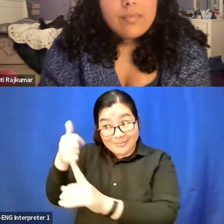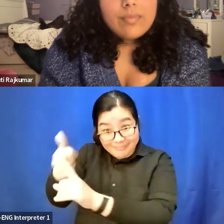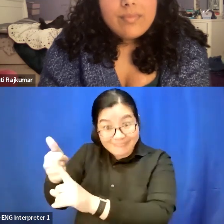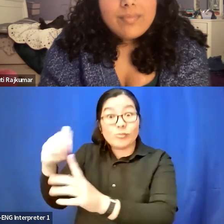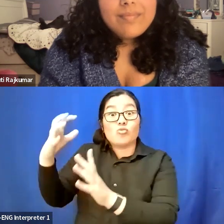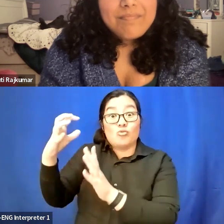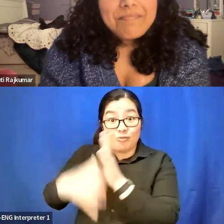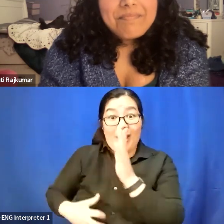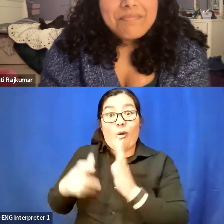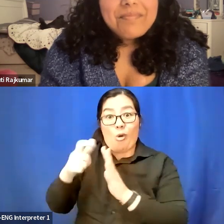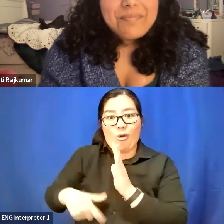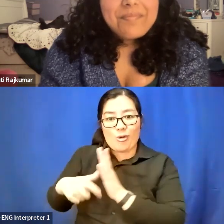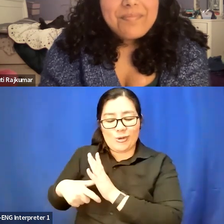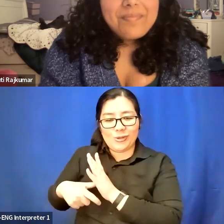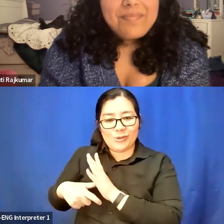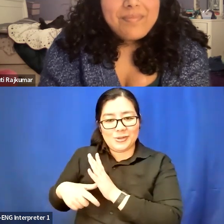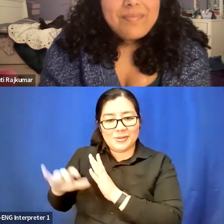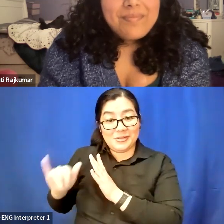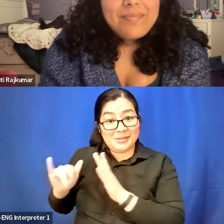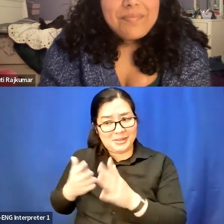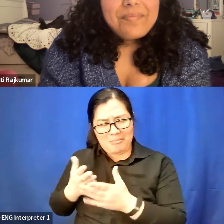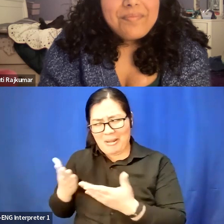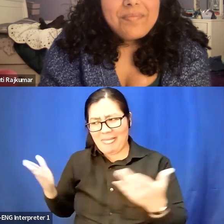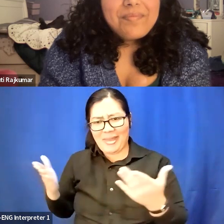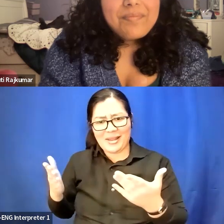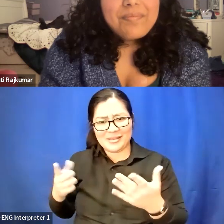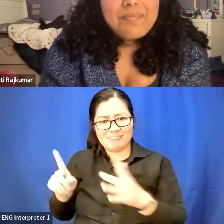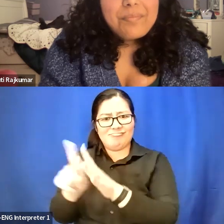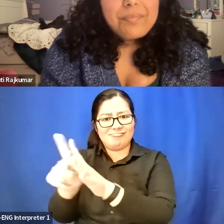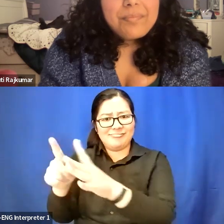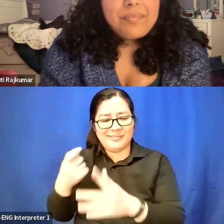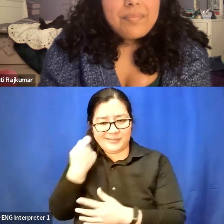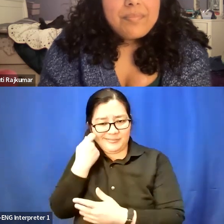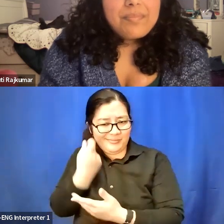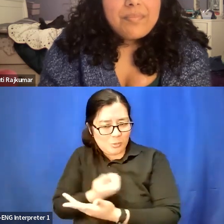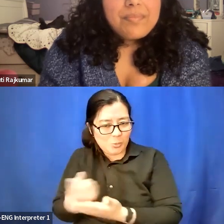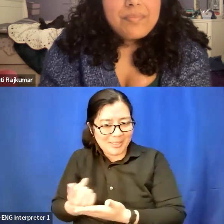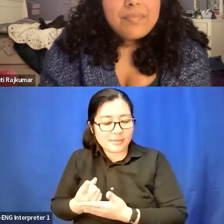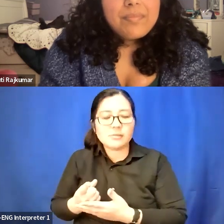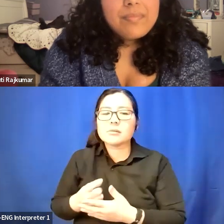that's made the news in the last couple of weeks. So what are some problems that you see arising from this,